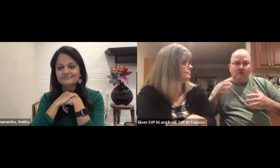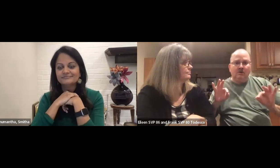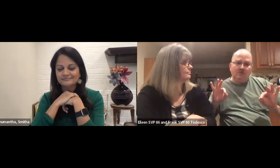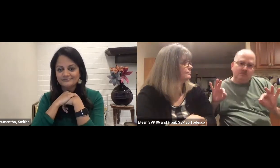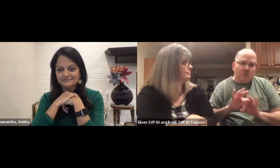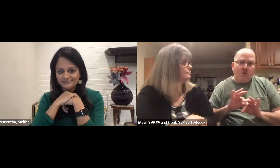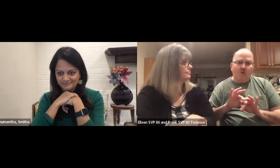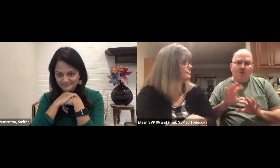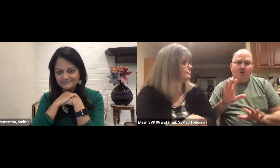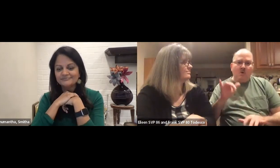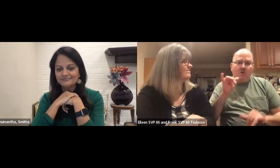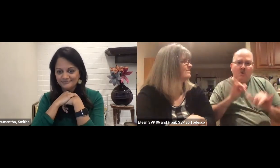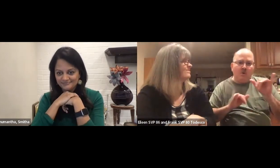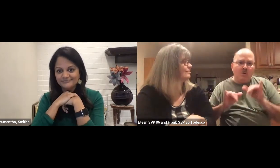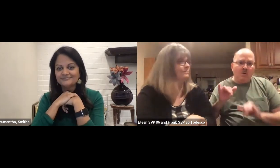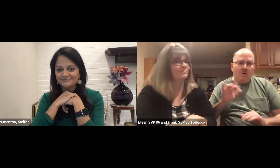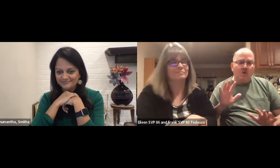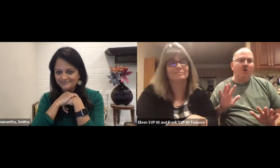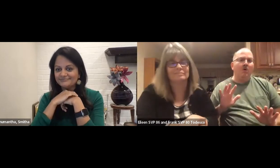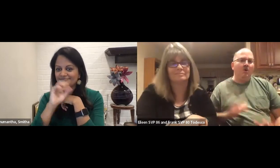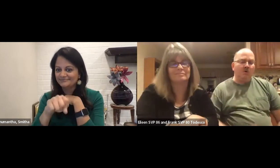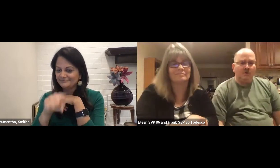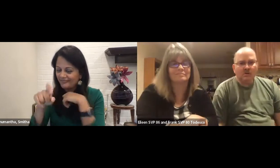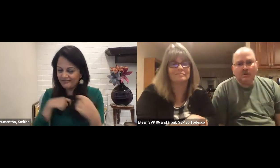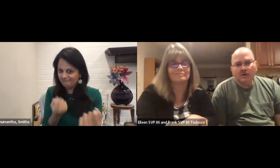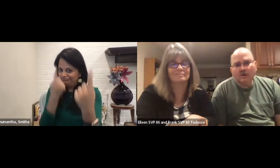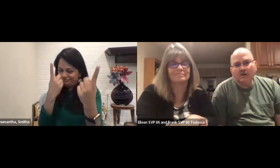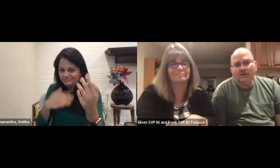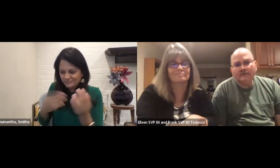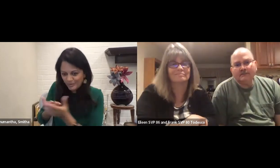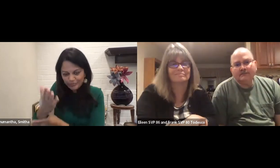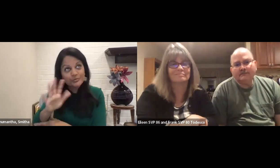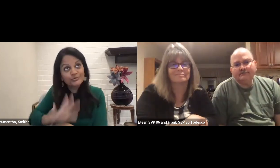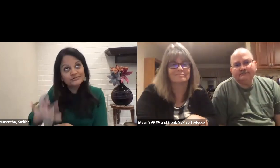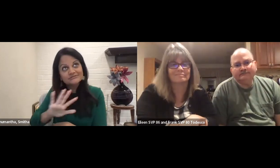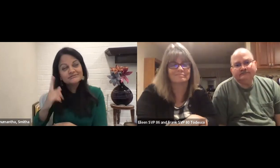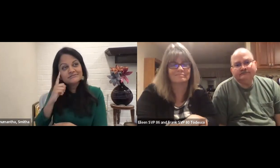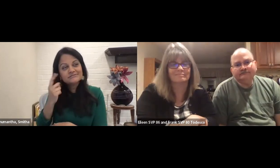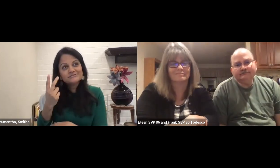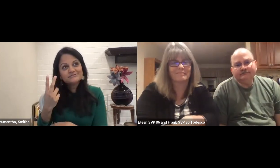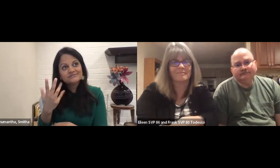so even doing something like bathing, while it's such a basic life thing, we need somebody to help with that.